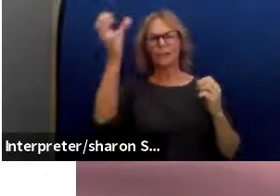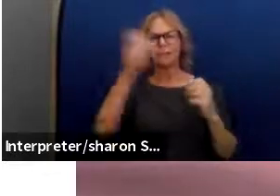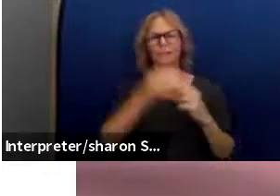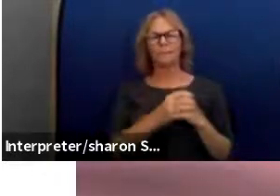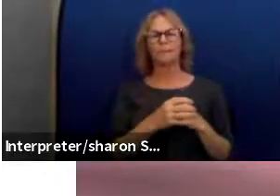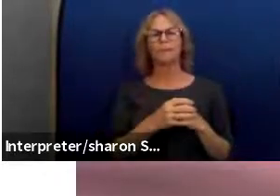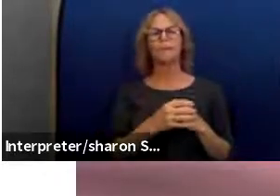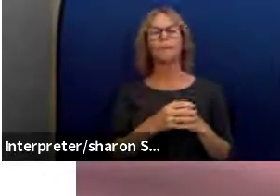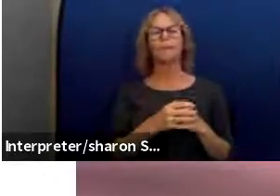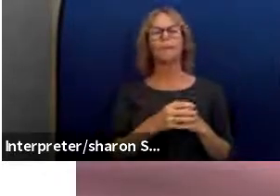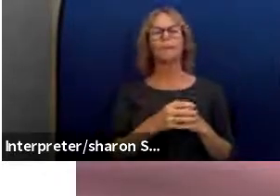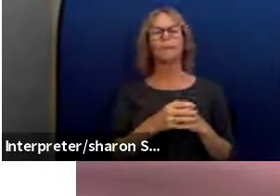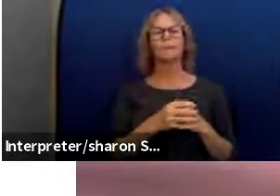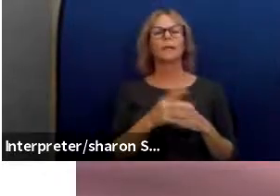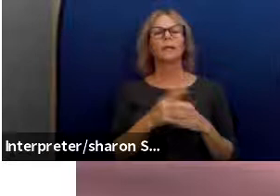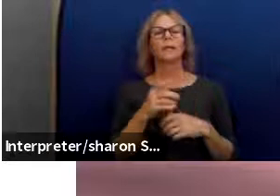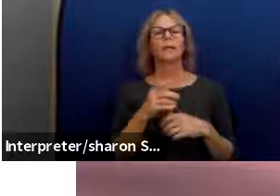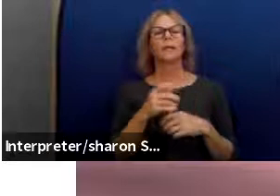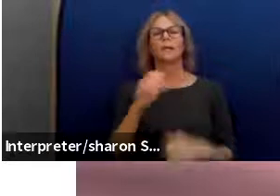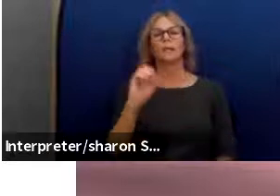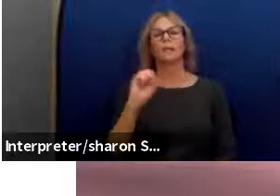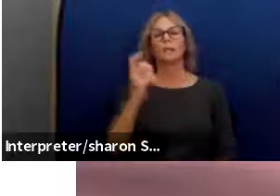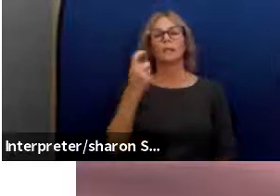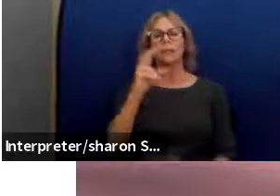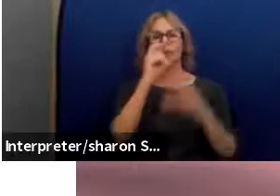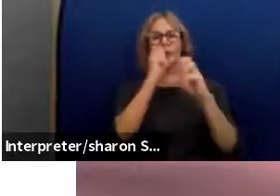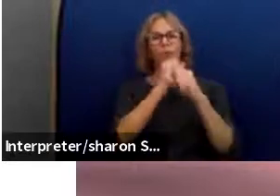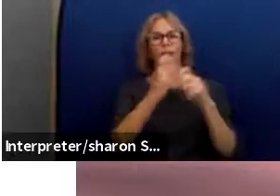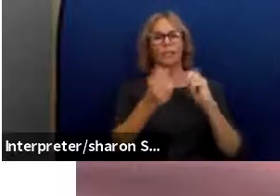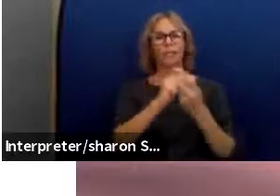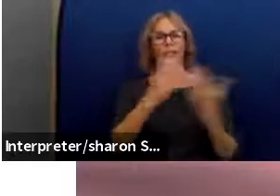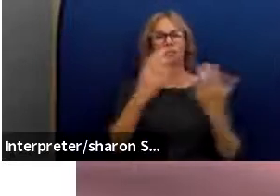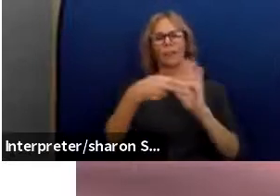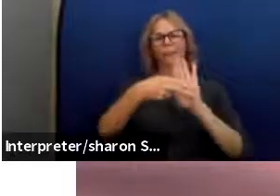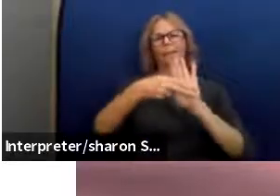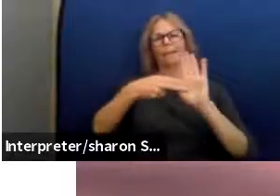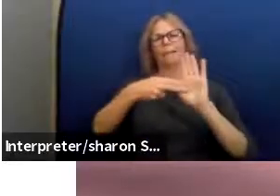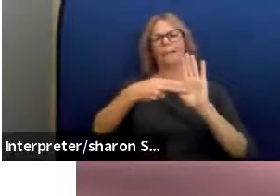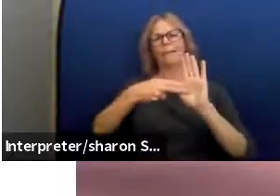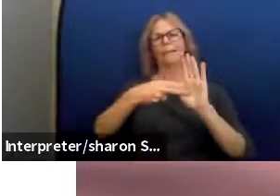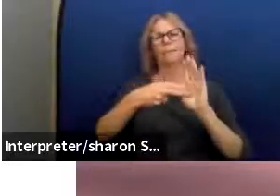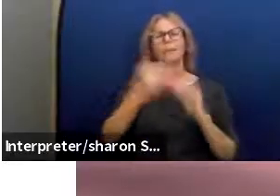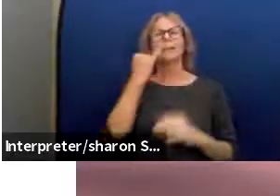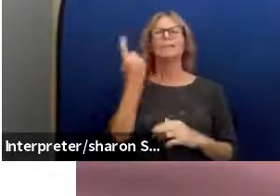The only thing that ever changes about sexual orientation is the label that you would ascribe to it. So if someone was born with